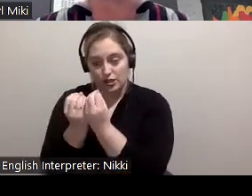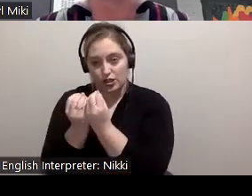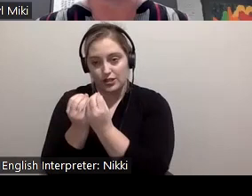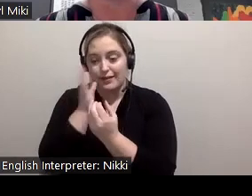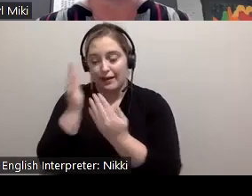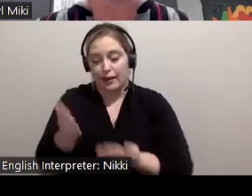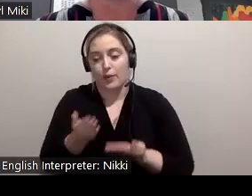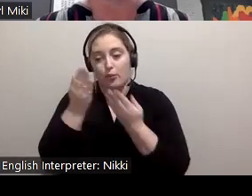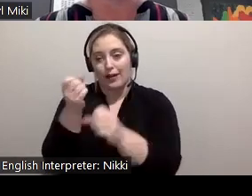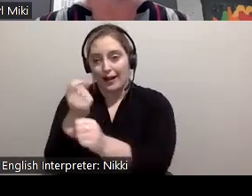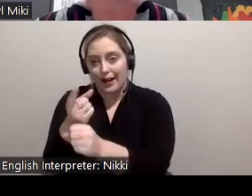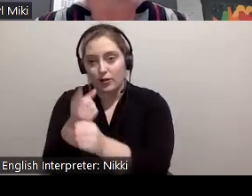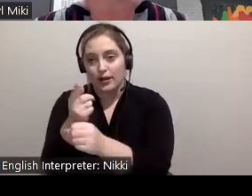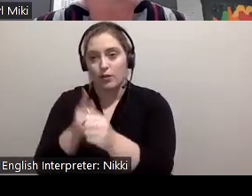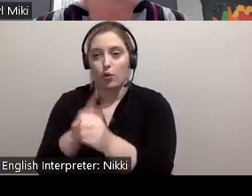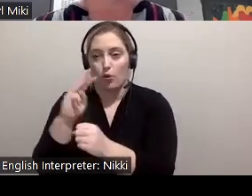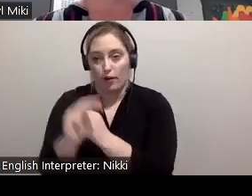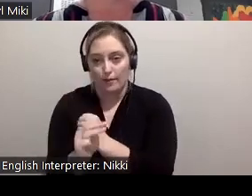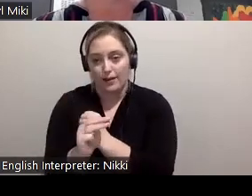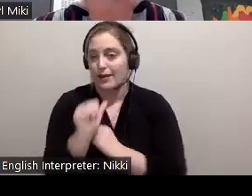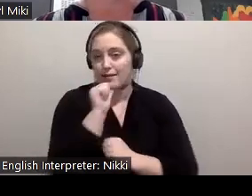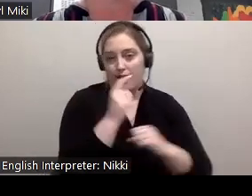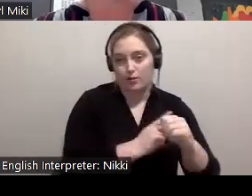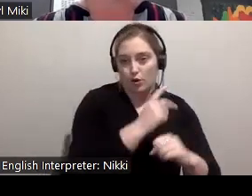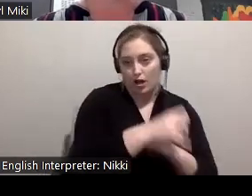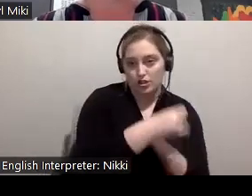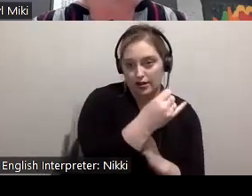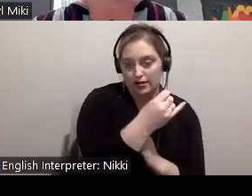annual programming and so it covers helps to cover